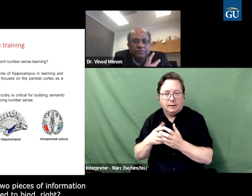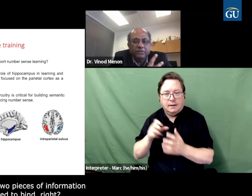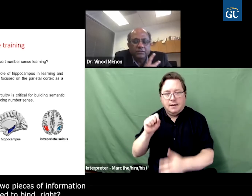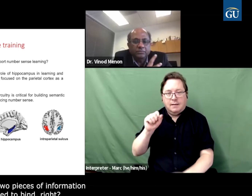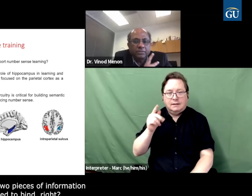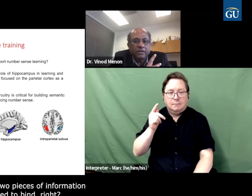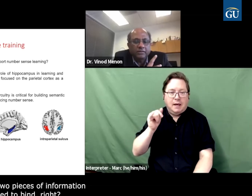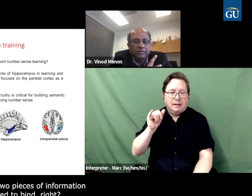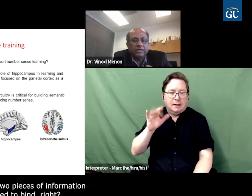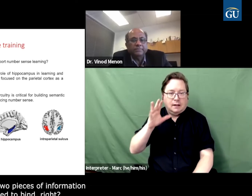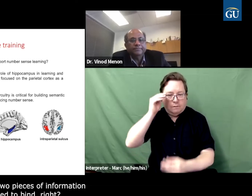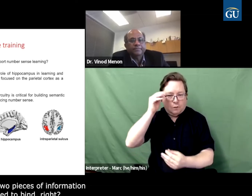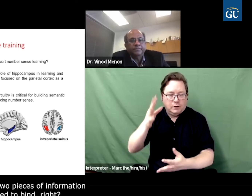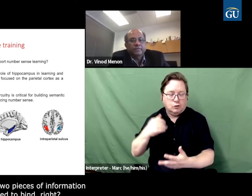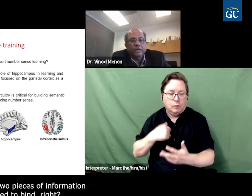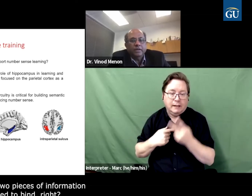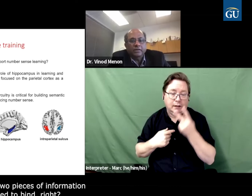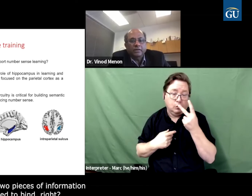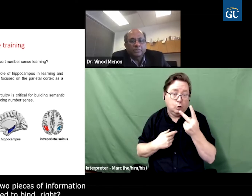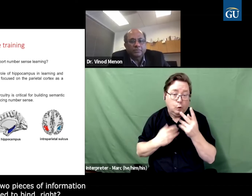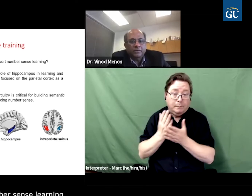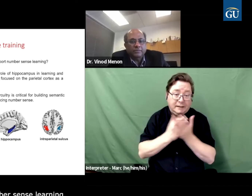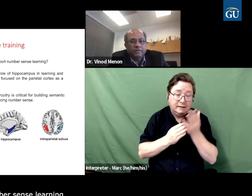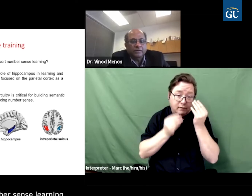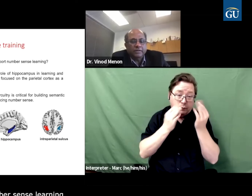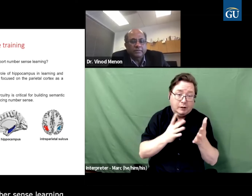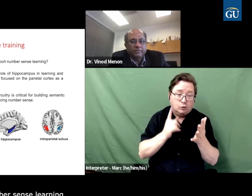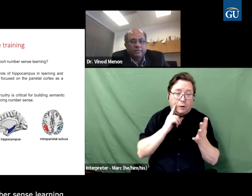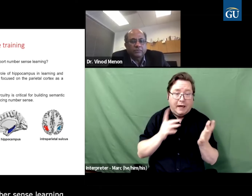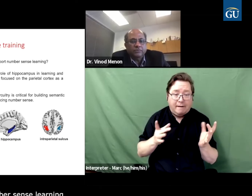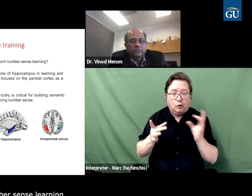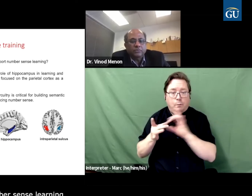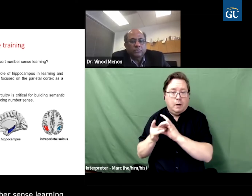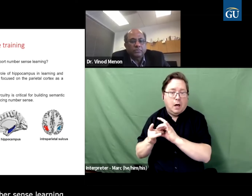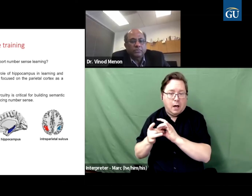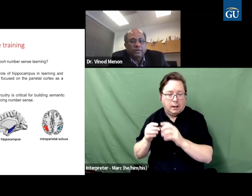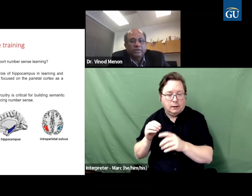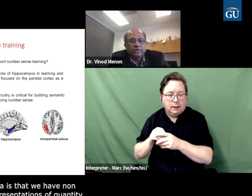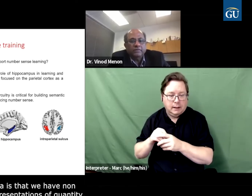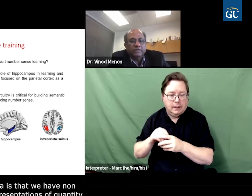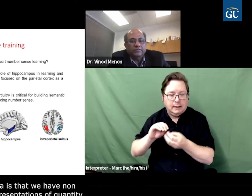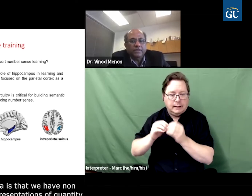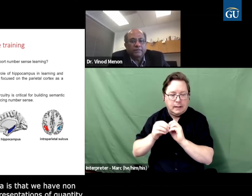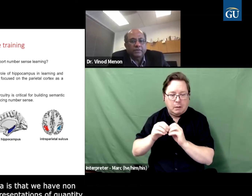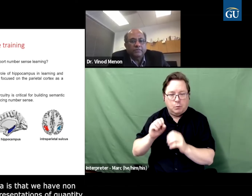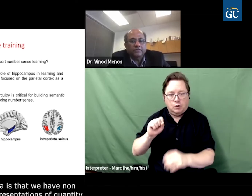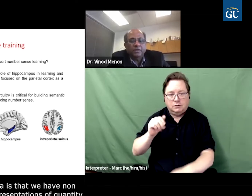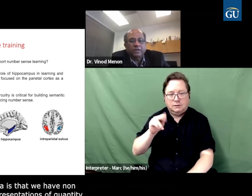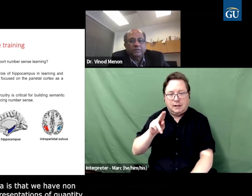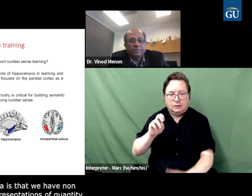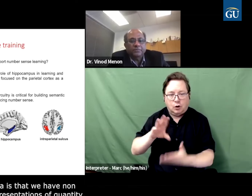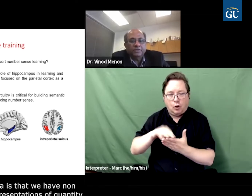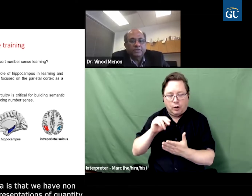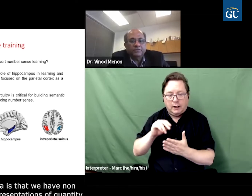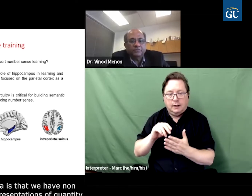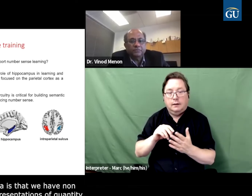pieces of information we need to bind right in number sense learning so the